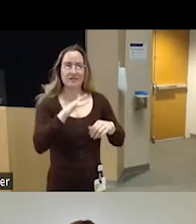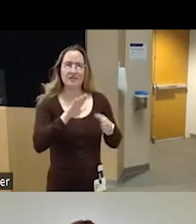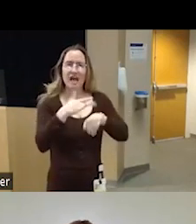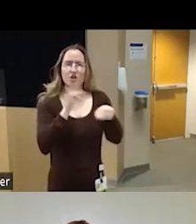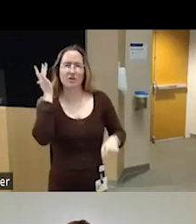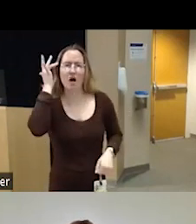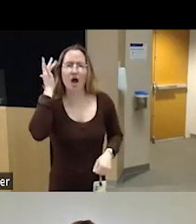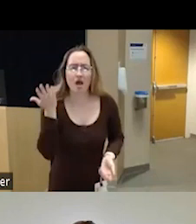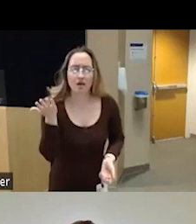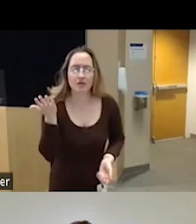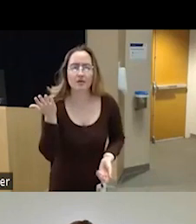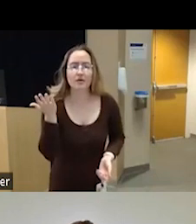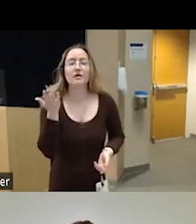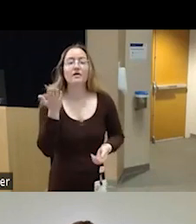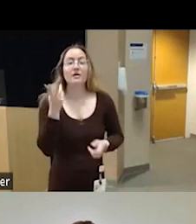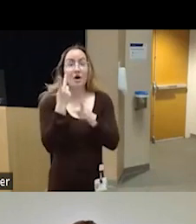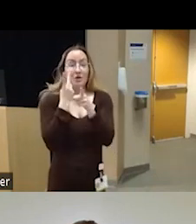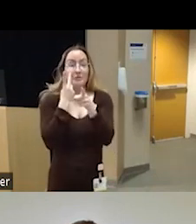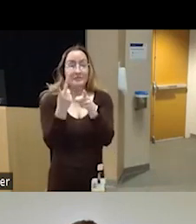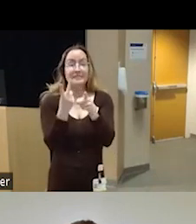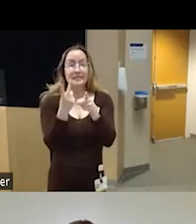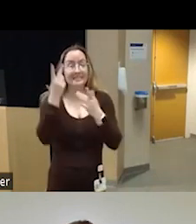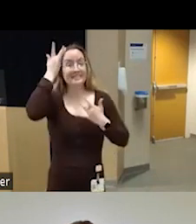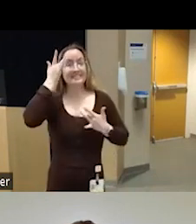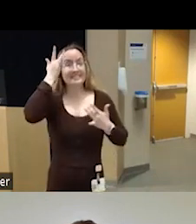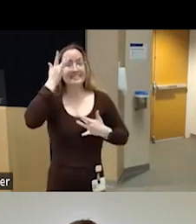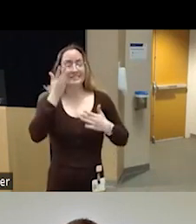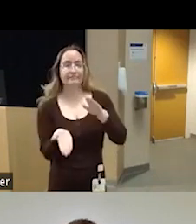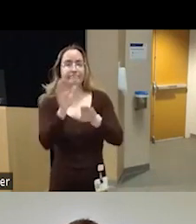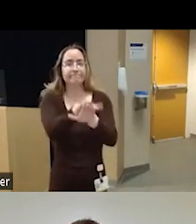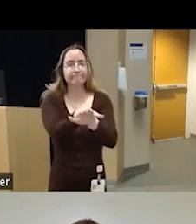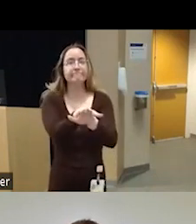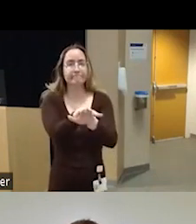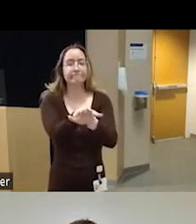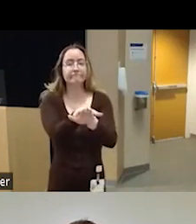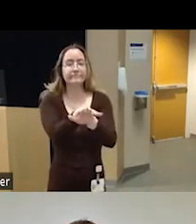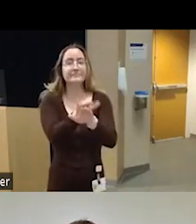the burden of disease attributable 20 leading risk factors and